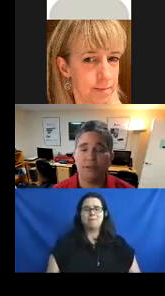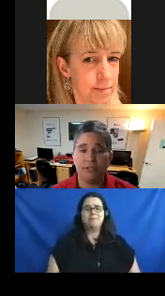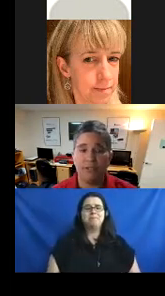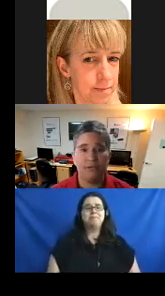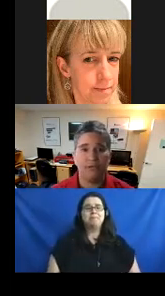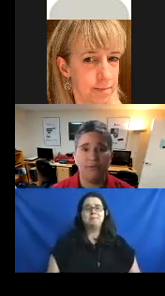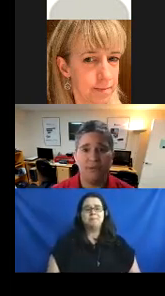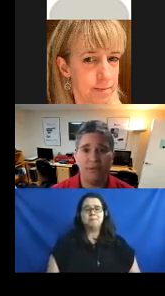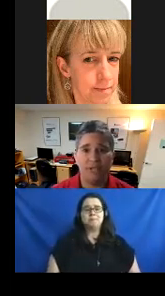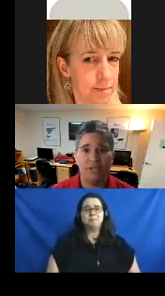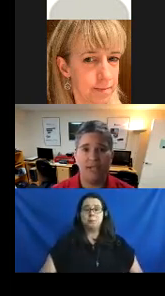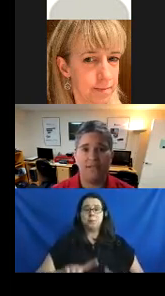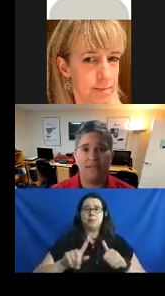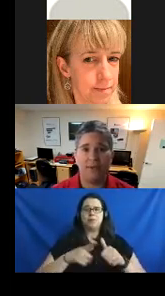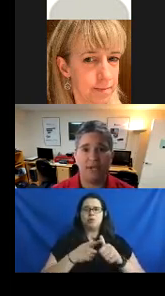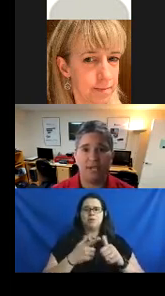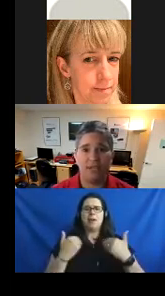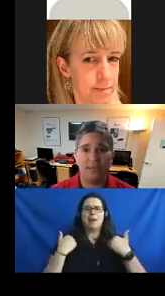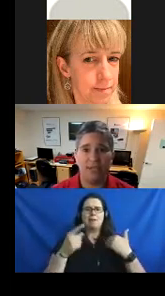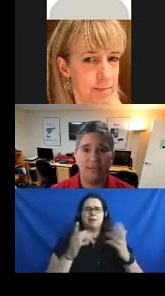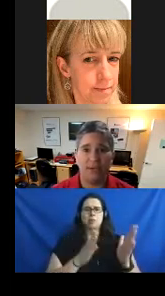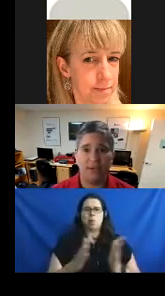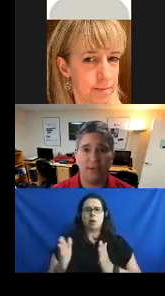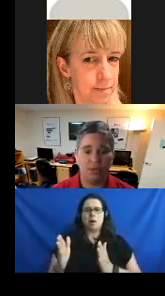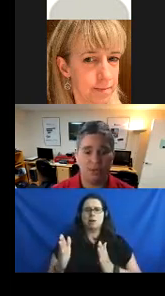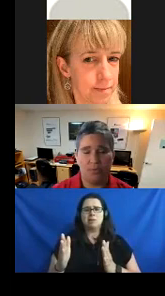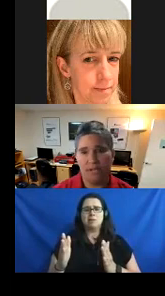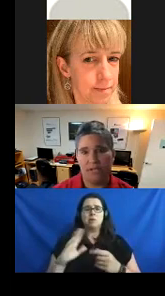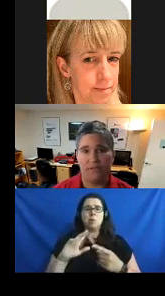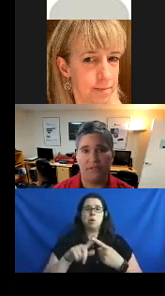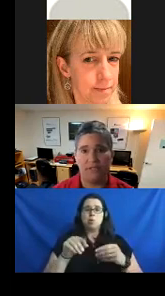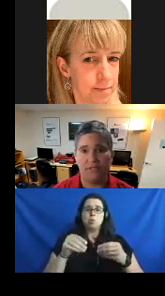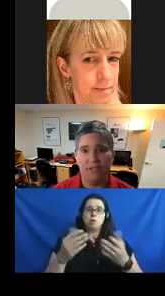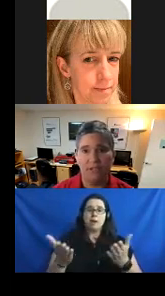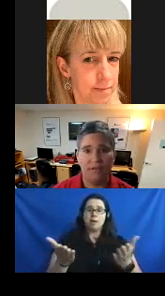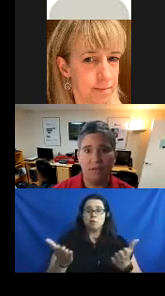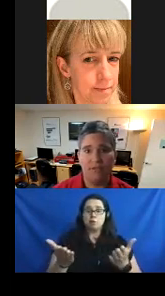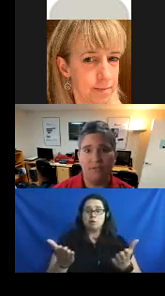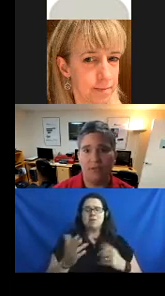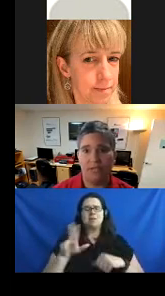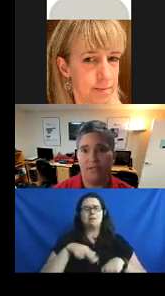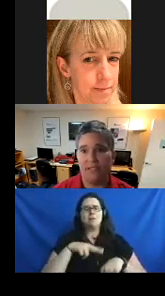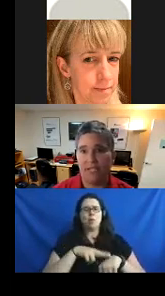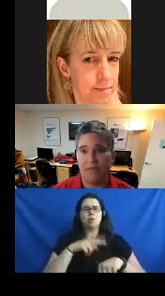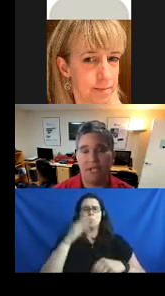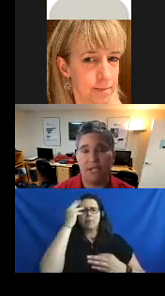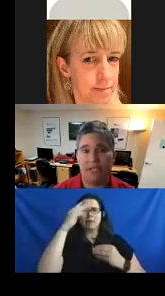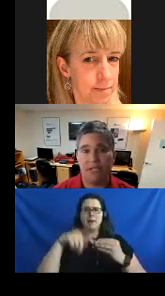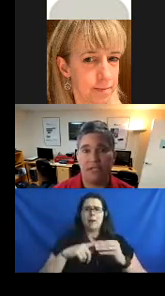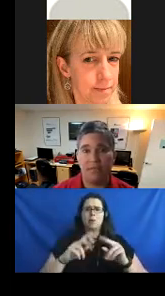I HAVE THIS ORGANIZED A BIT WHEN YOU ARE PROVIDING SERVICES, OF COURSE, WE THINK OF ASSESSMENT AS SOMETHING